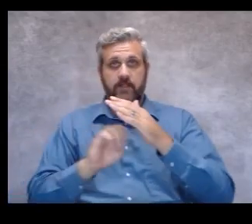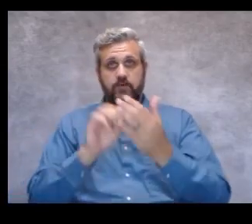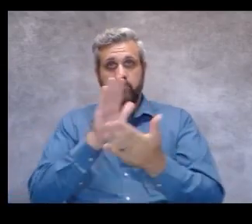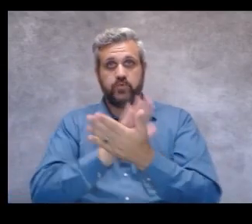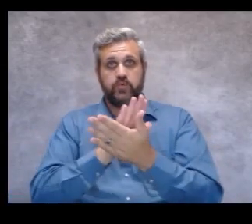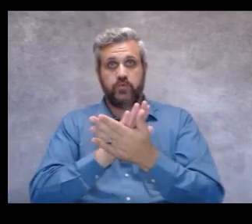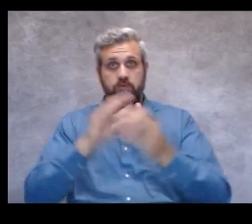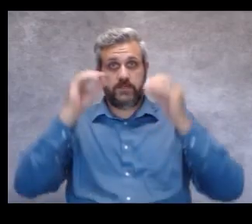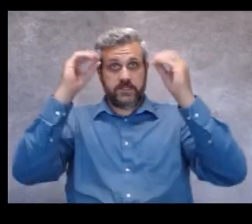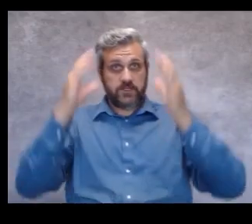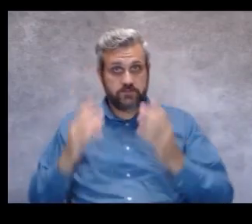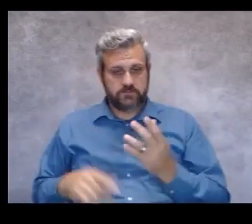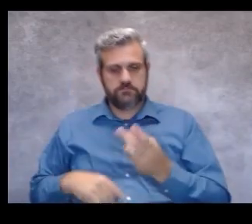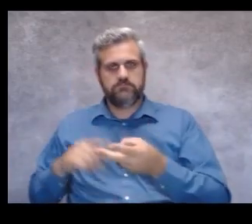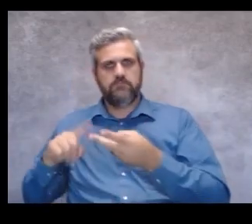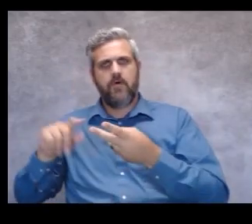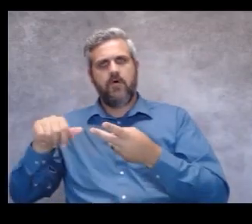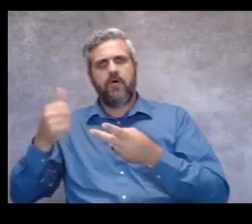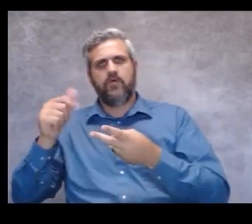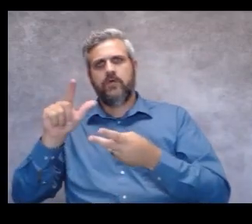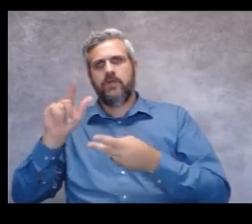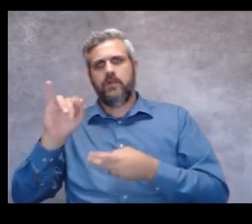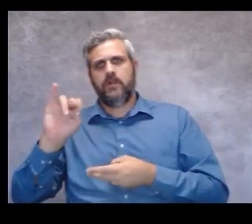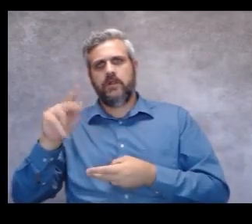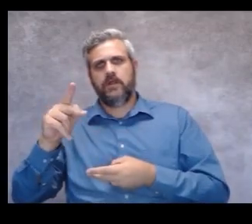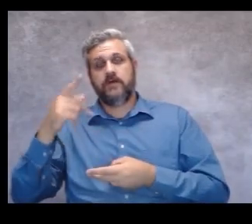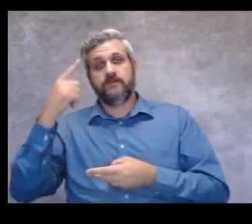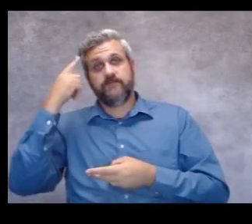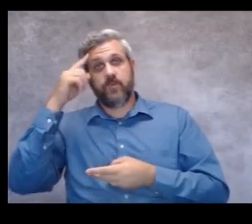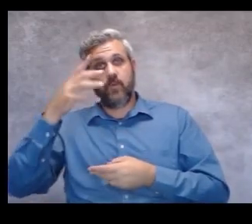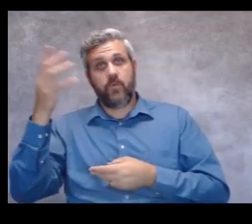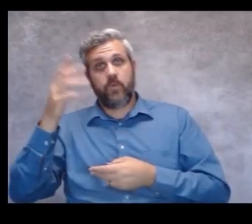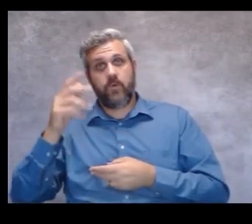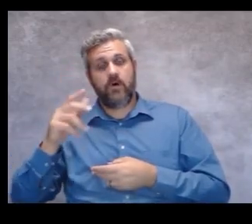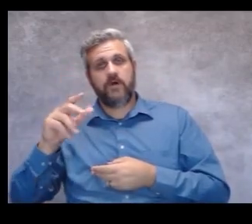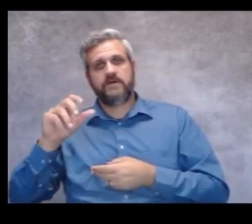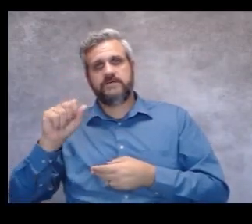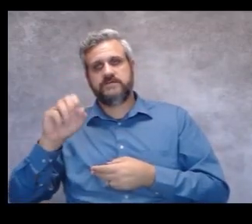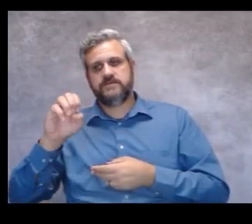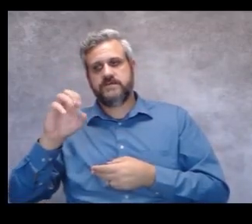classroom teachers and also another link under there for uh secondary